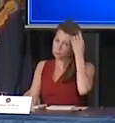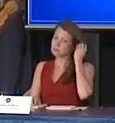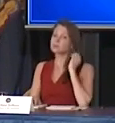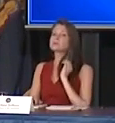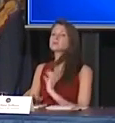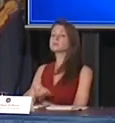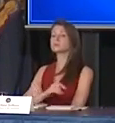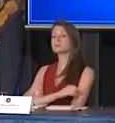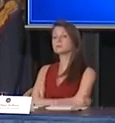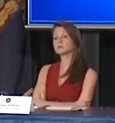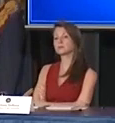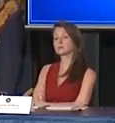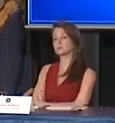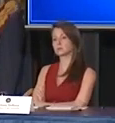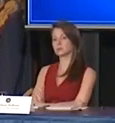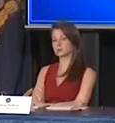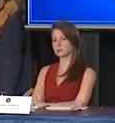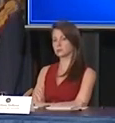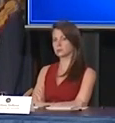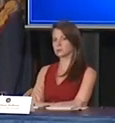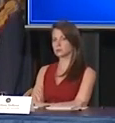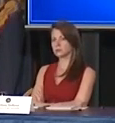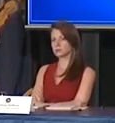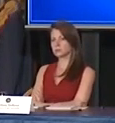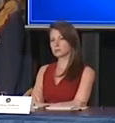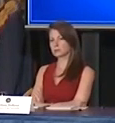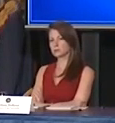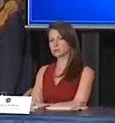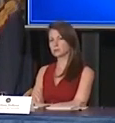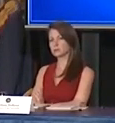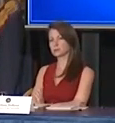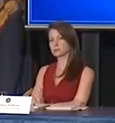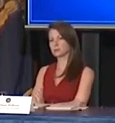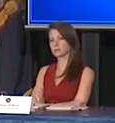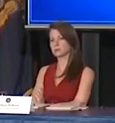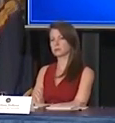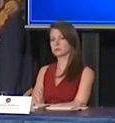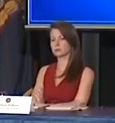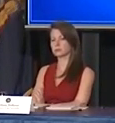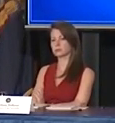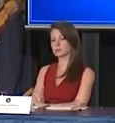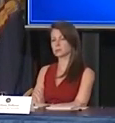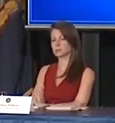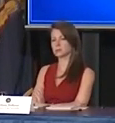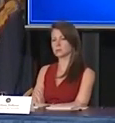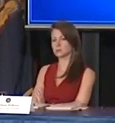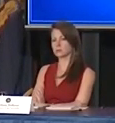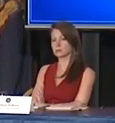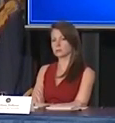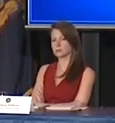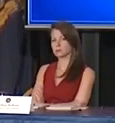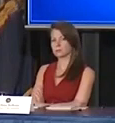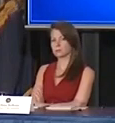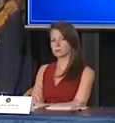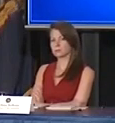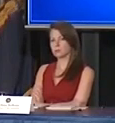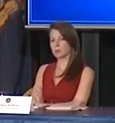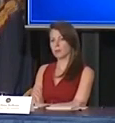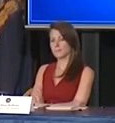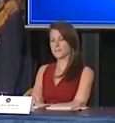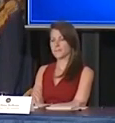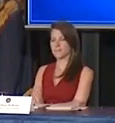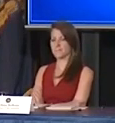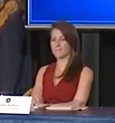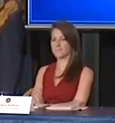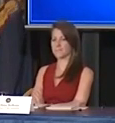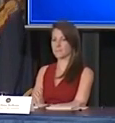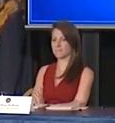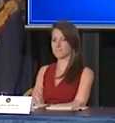ASYMPTOMATIC NURSING HOME